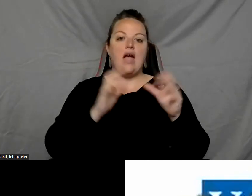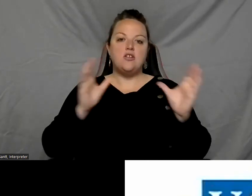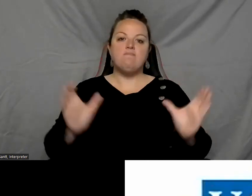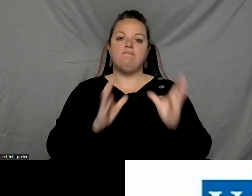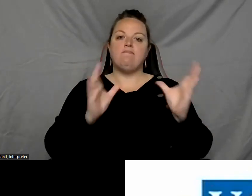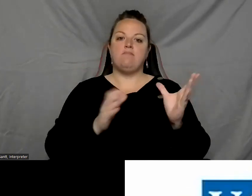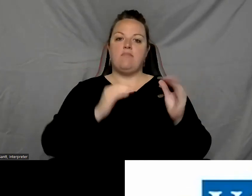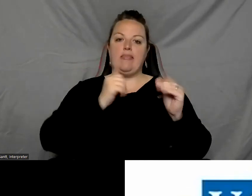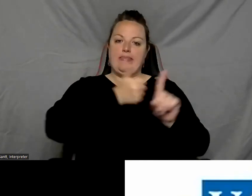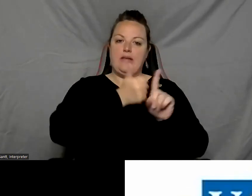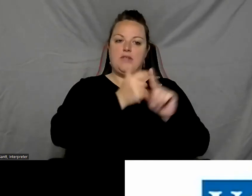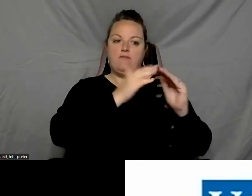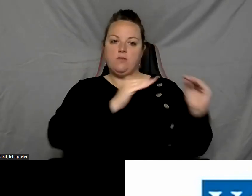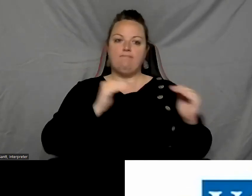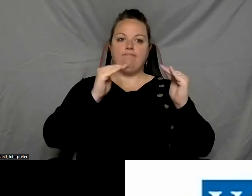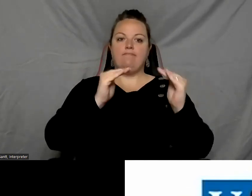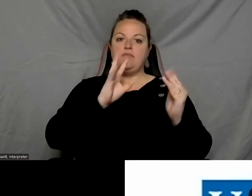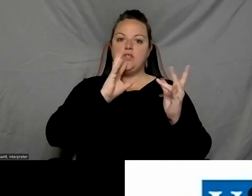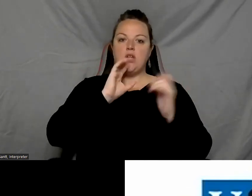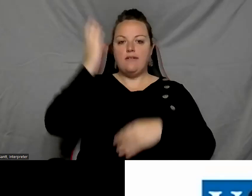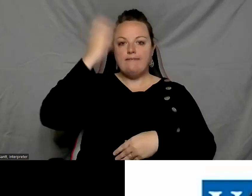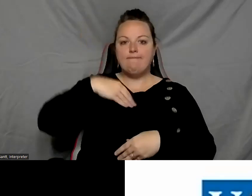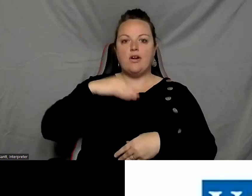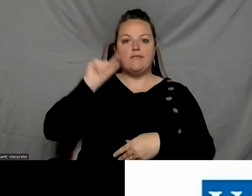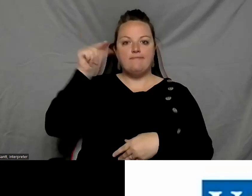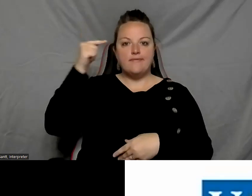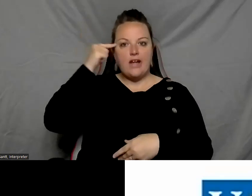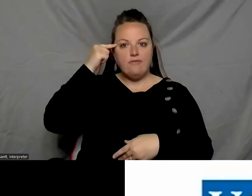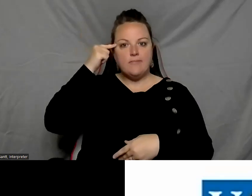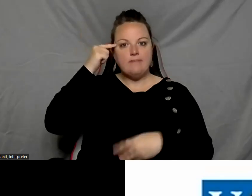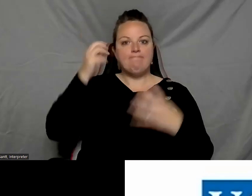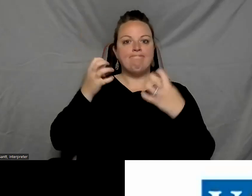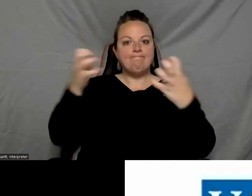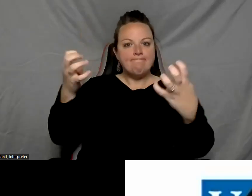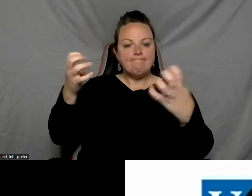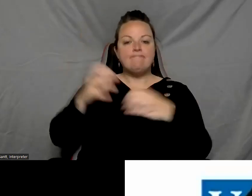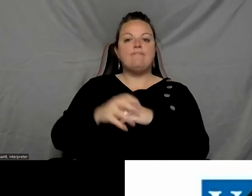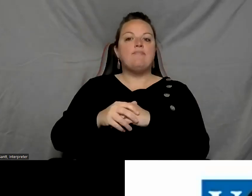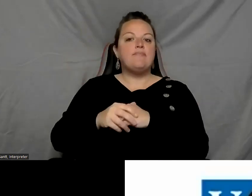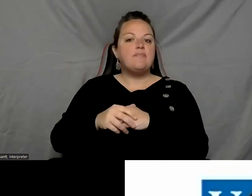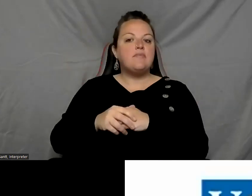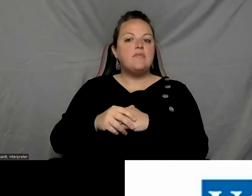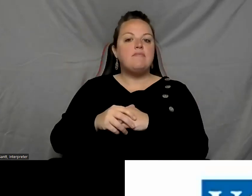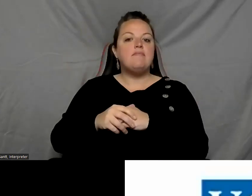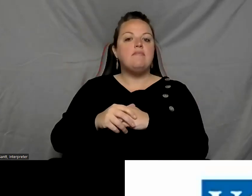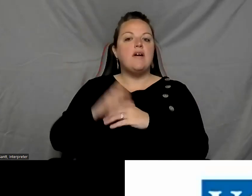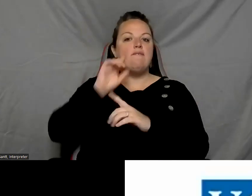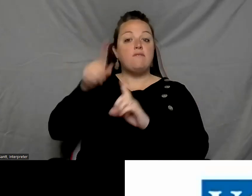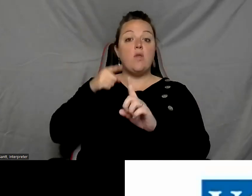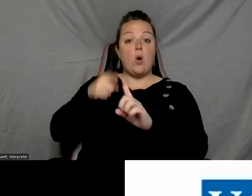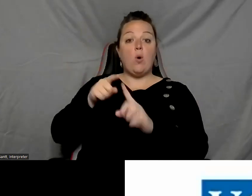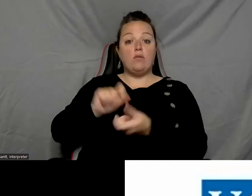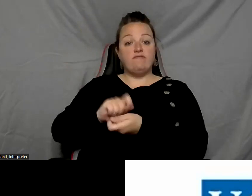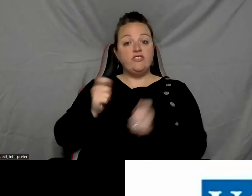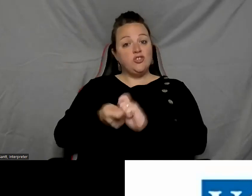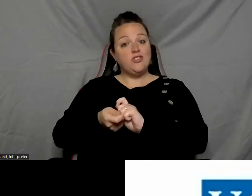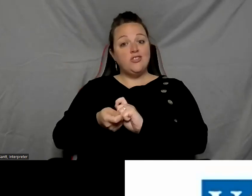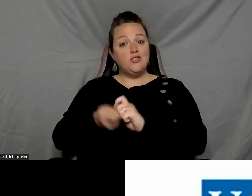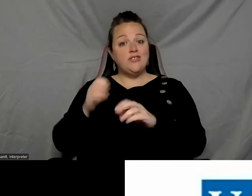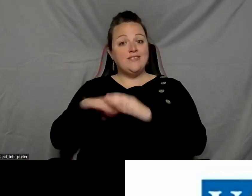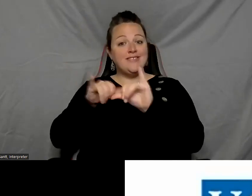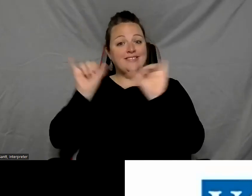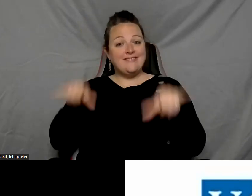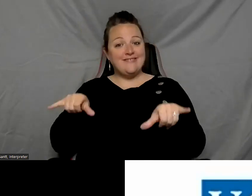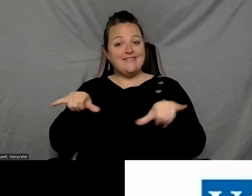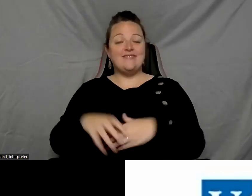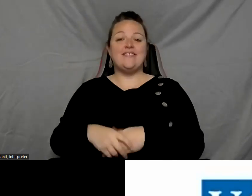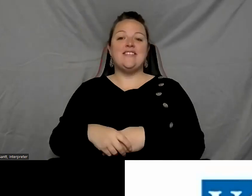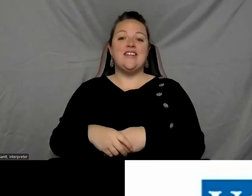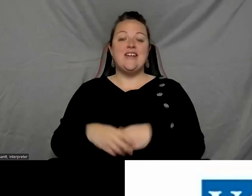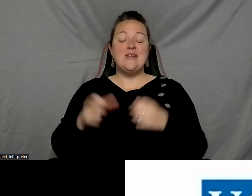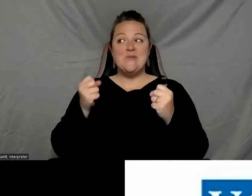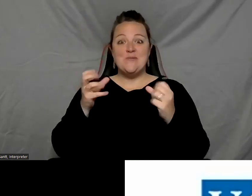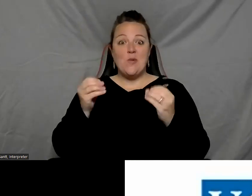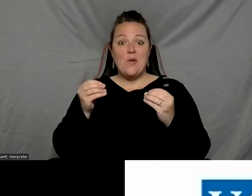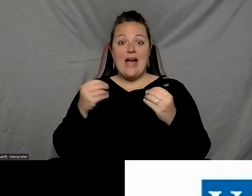level, talking advocacy for systemic changes. So without much ado, I will just introduce